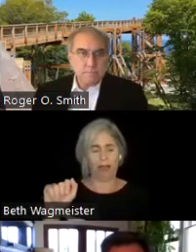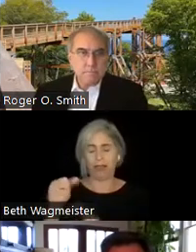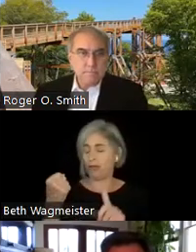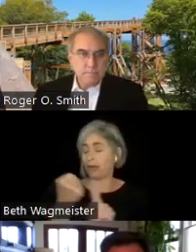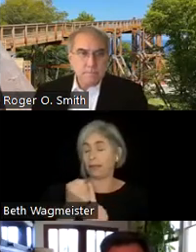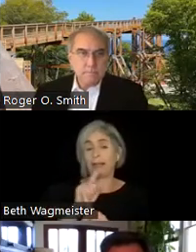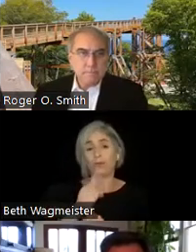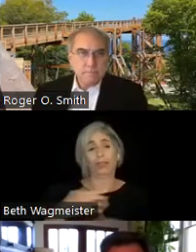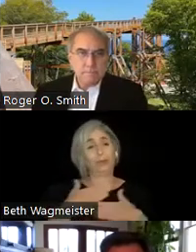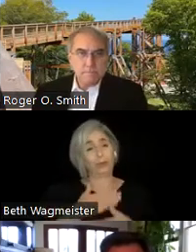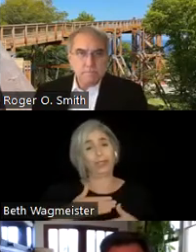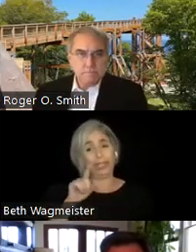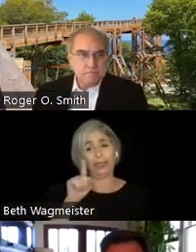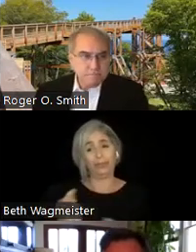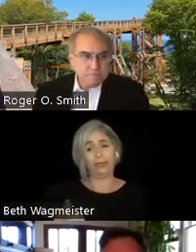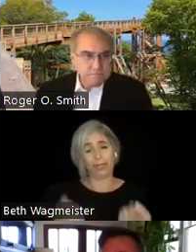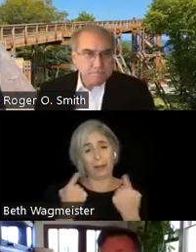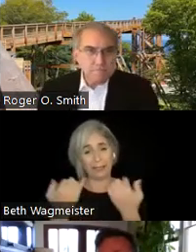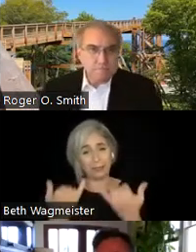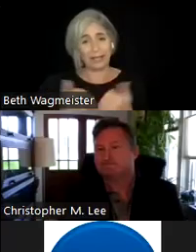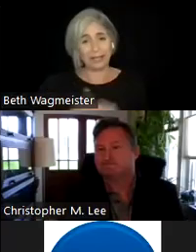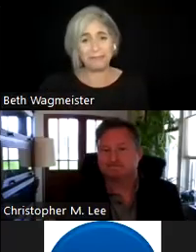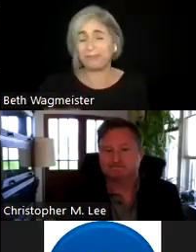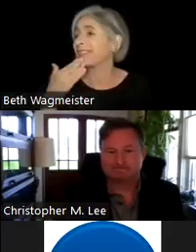very, very much, Roger, Khara, Timothy, a lot to unpack